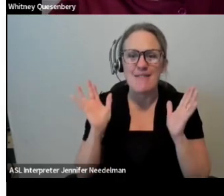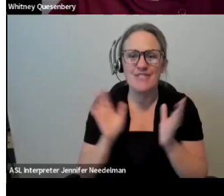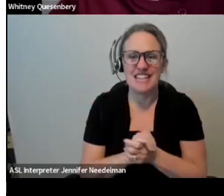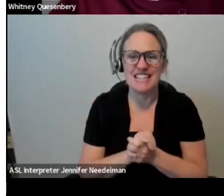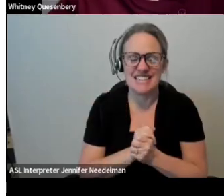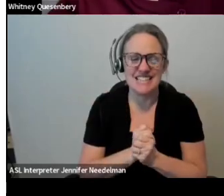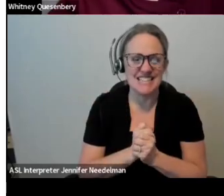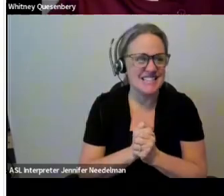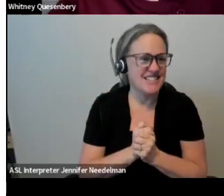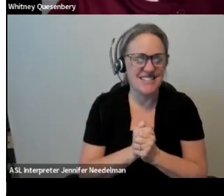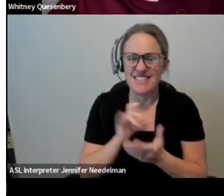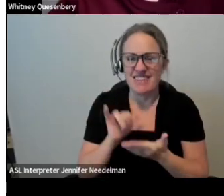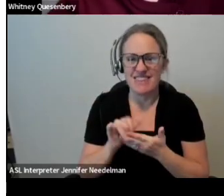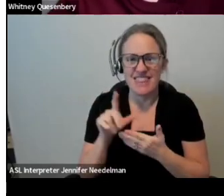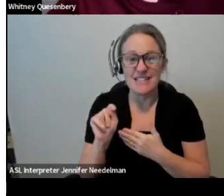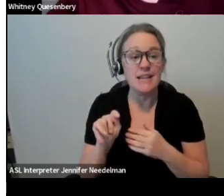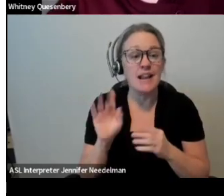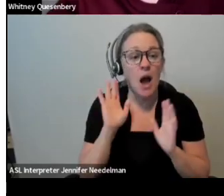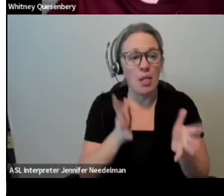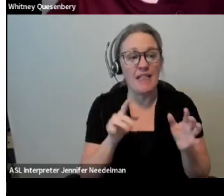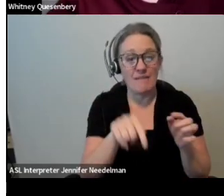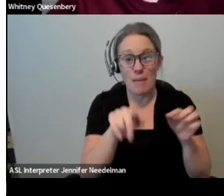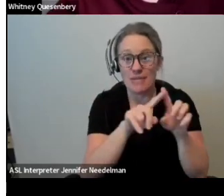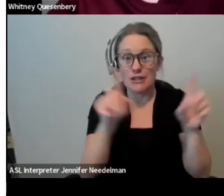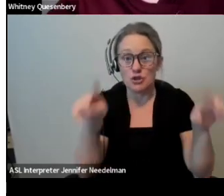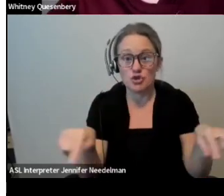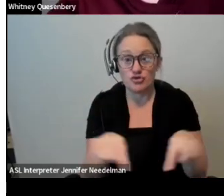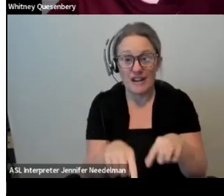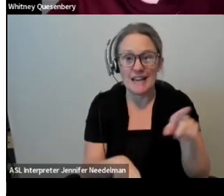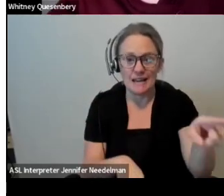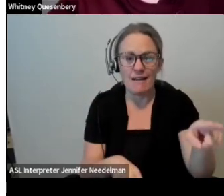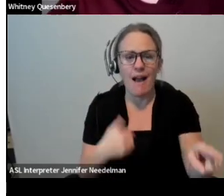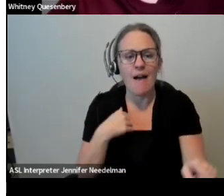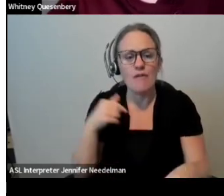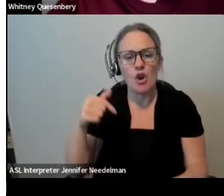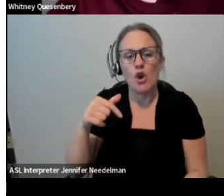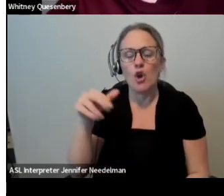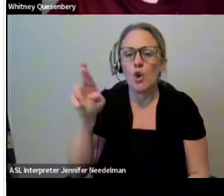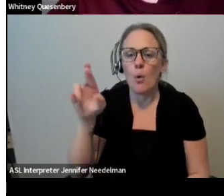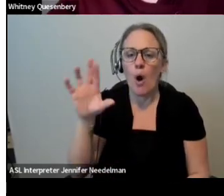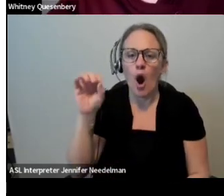all I've got, I'm gonna leave this screen up because it has some QR codes and, and some resources.